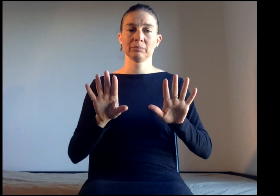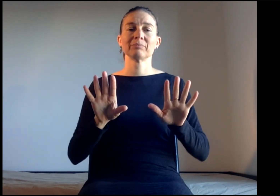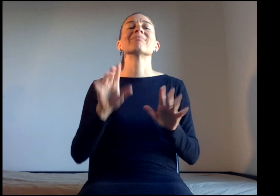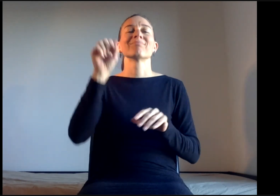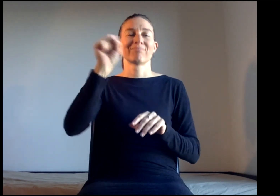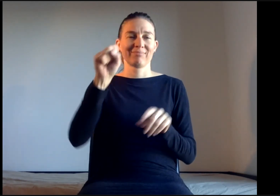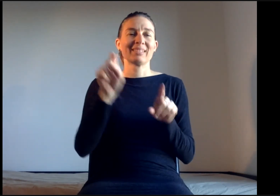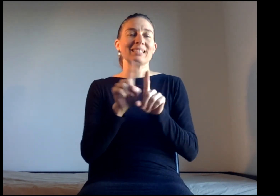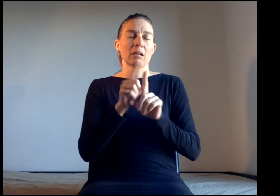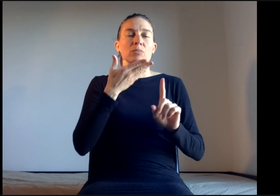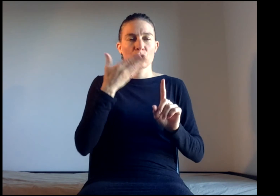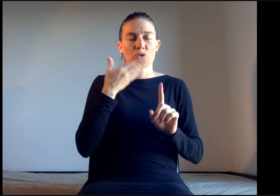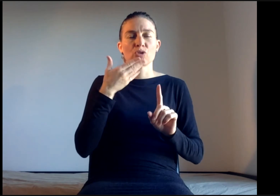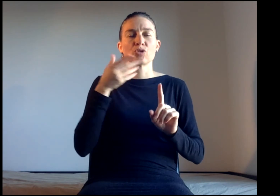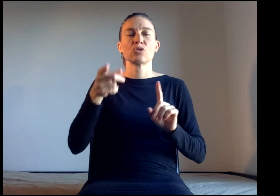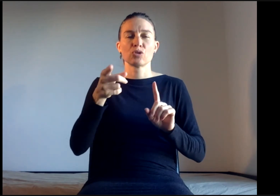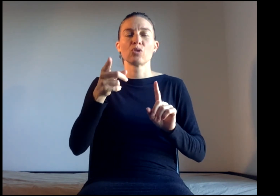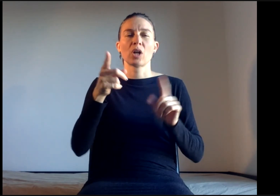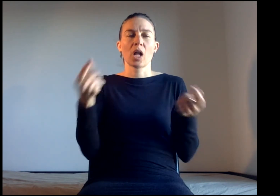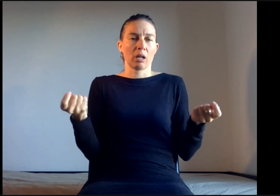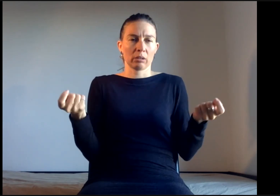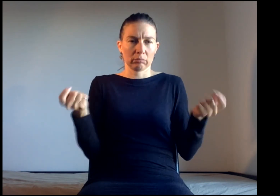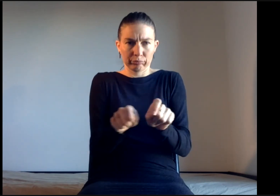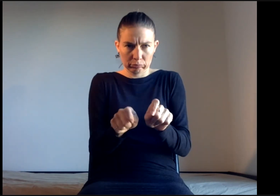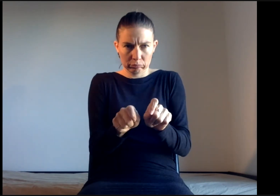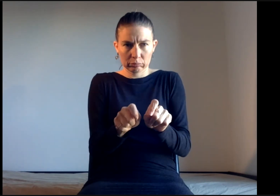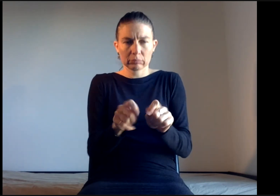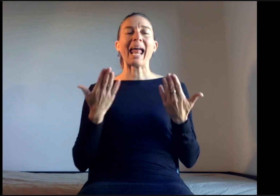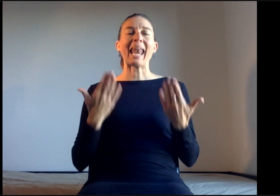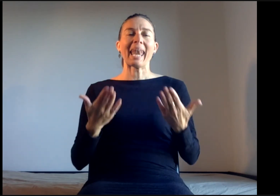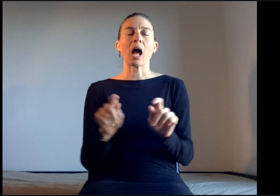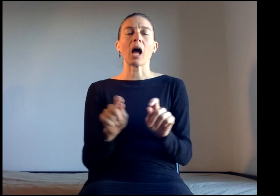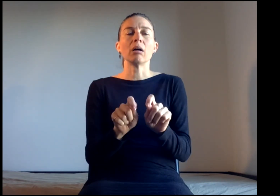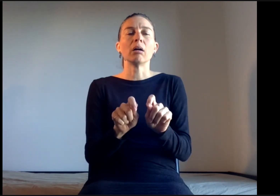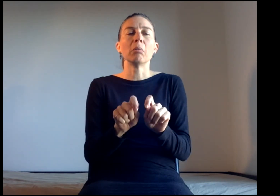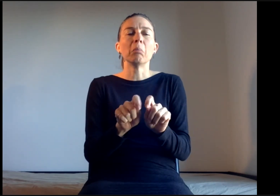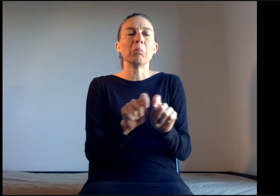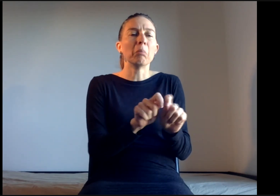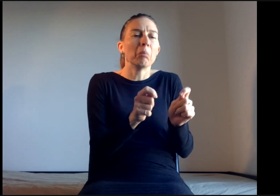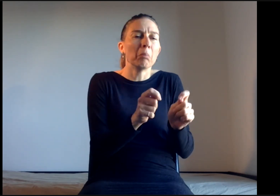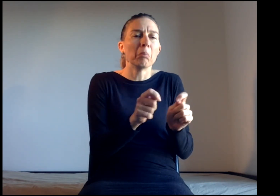opening all kind of businesses and public services,